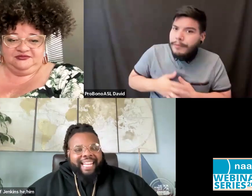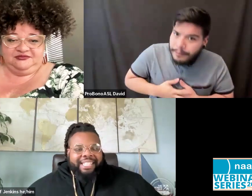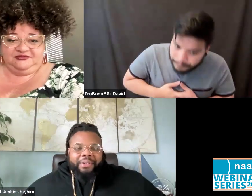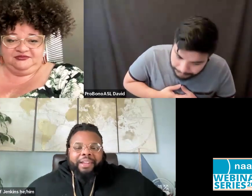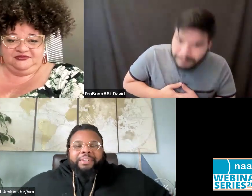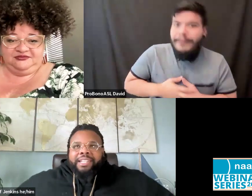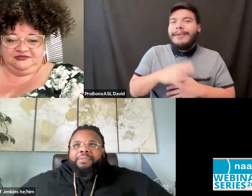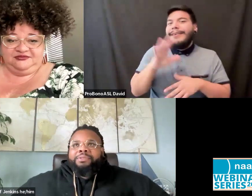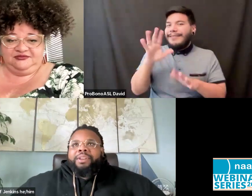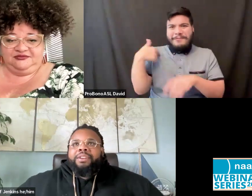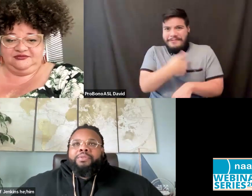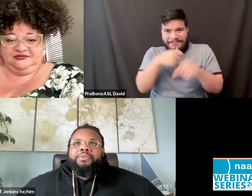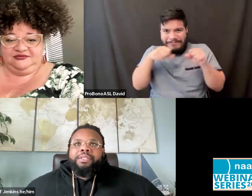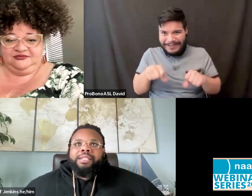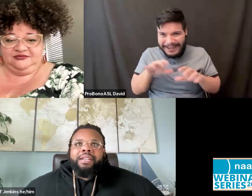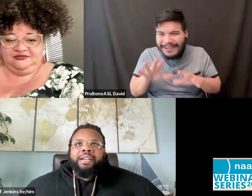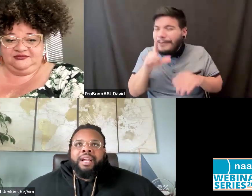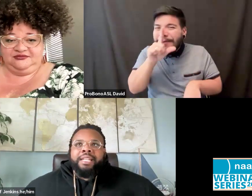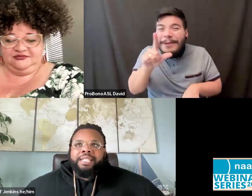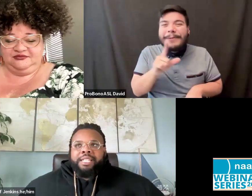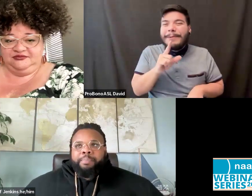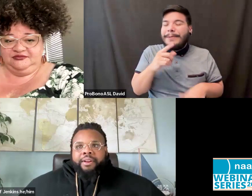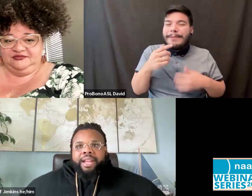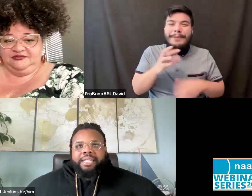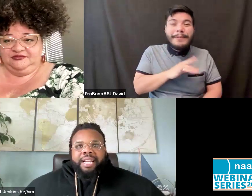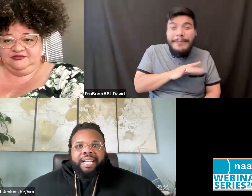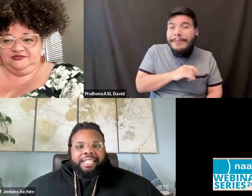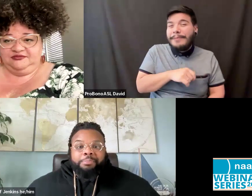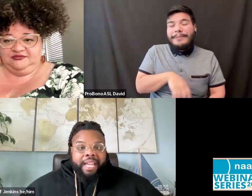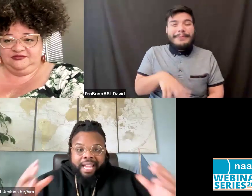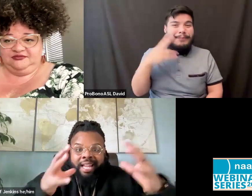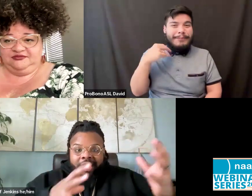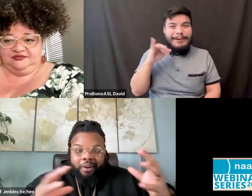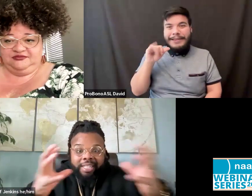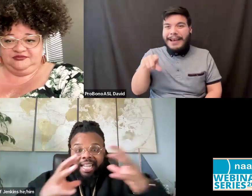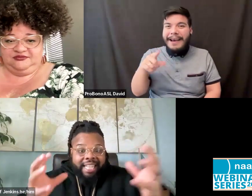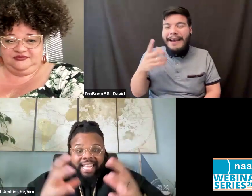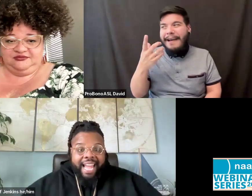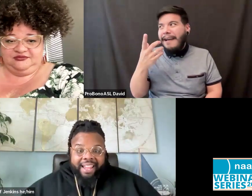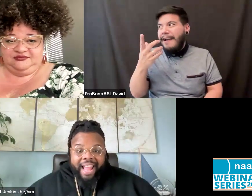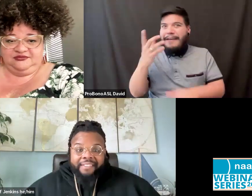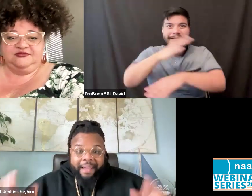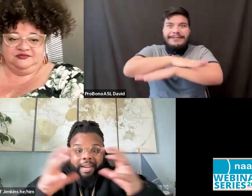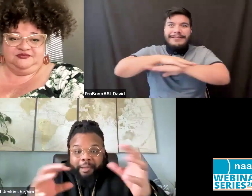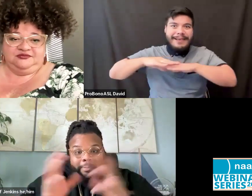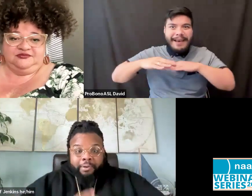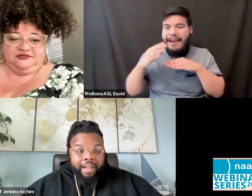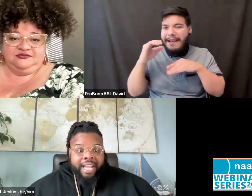And so it was, it was really cool to, to experience just being on sets like that and having that many people.